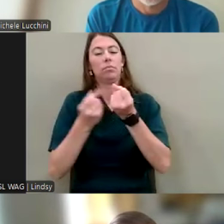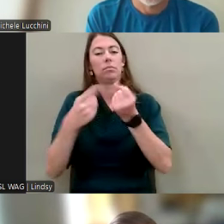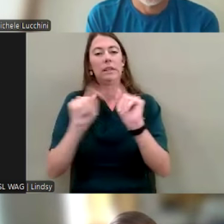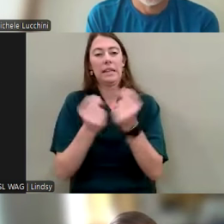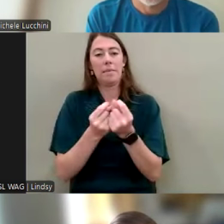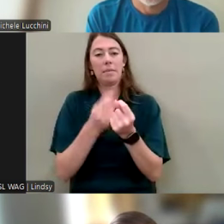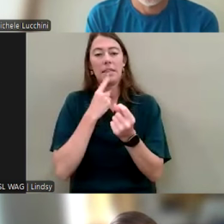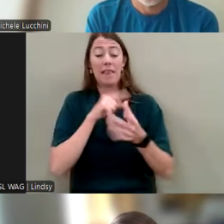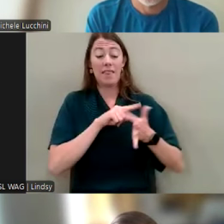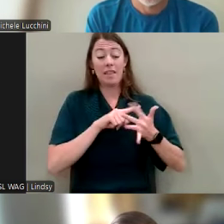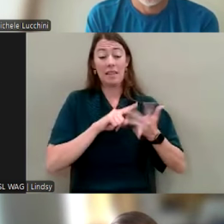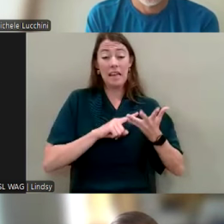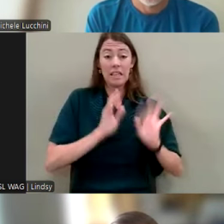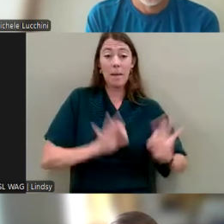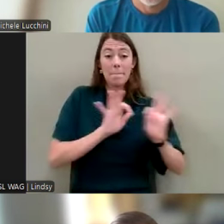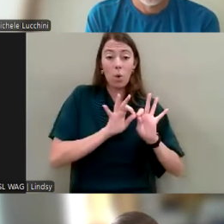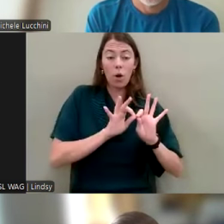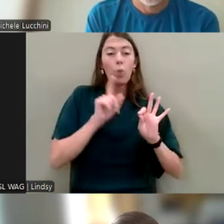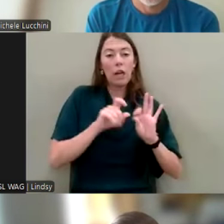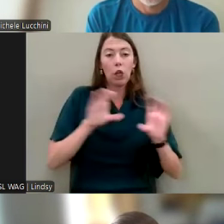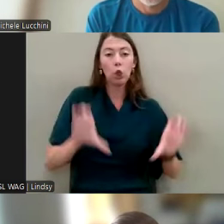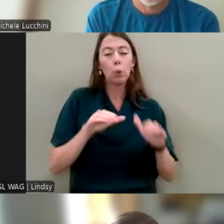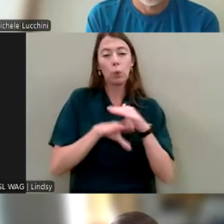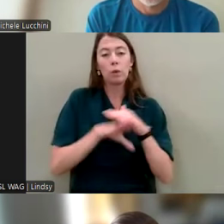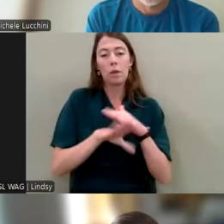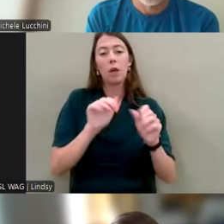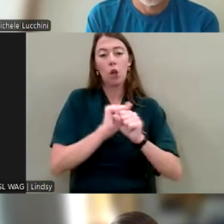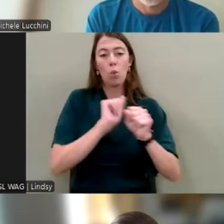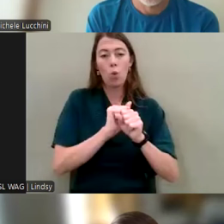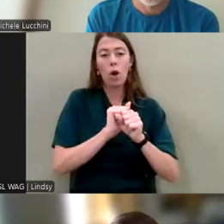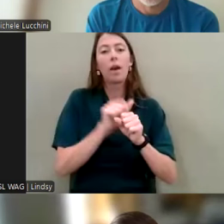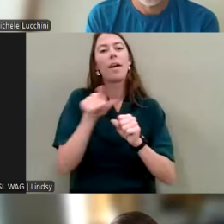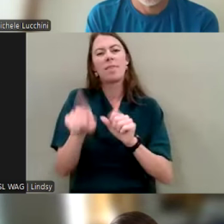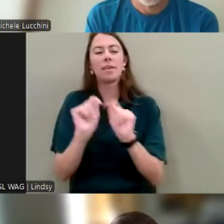need to this accessibility work and this is the team who is going to help us set our processes